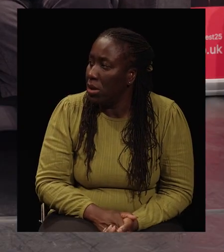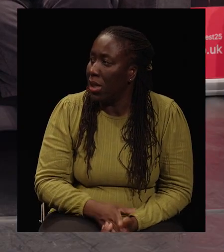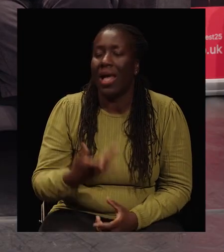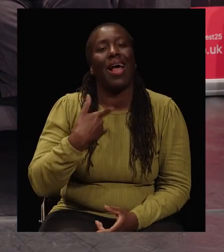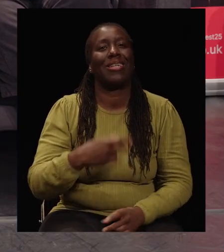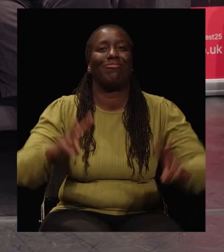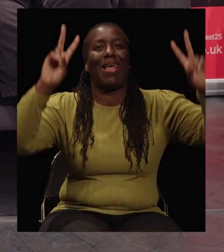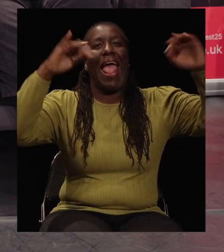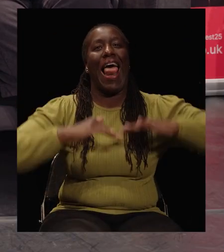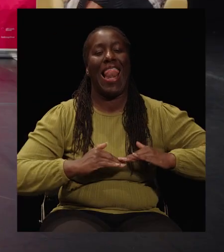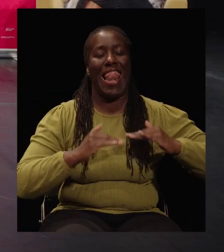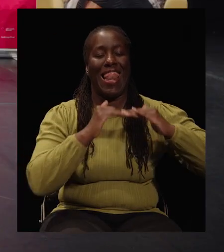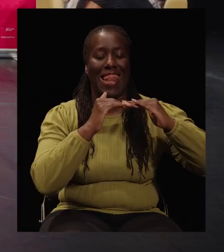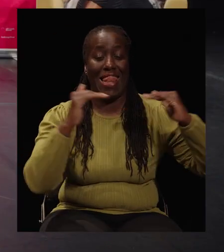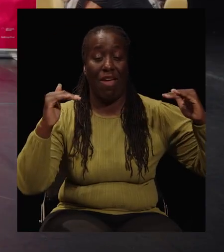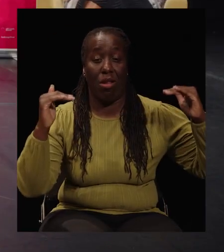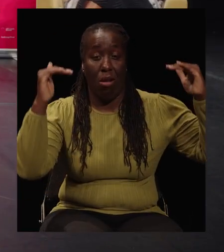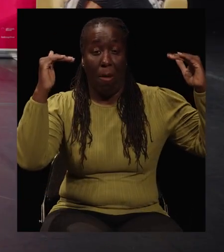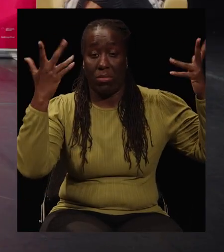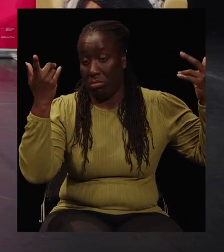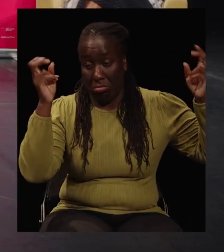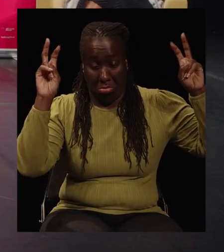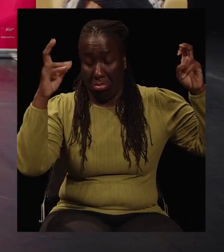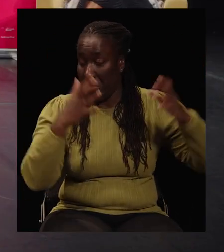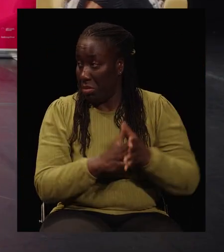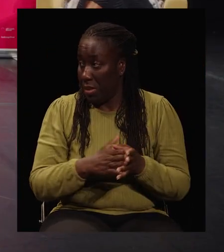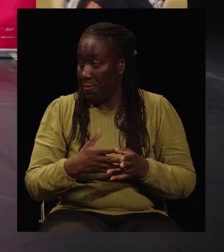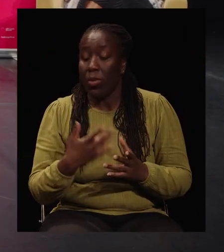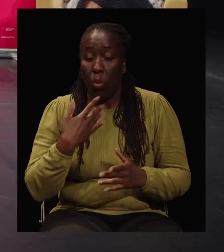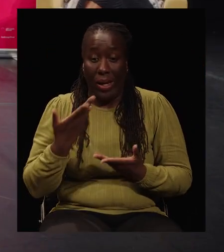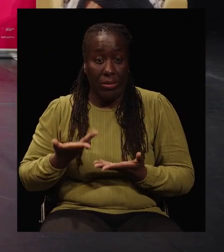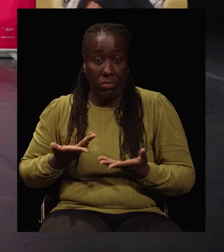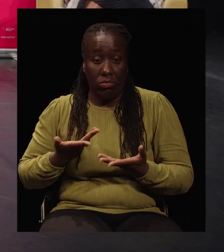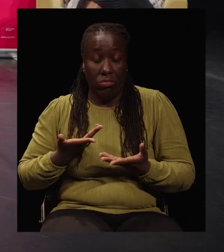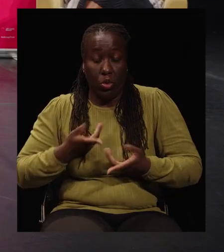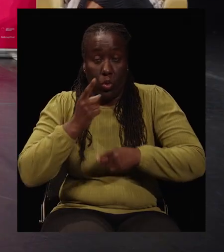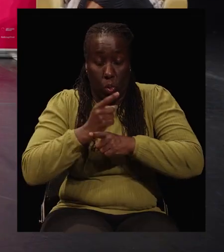And we deliberately invite this into the conversation because for some of our guests,